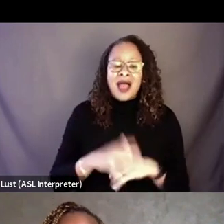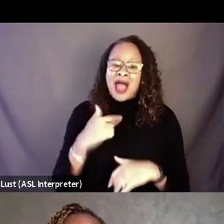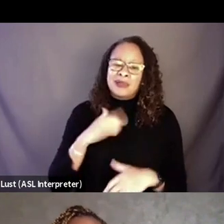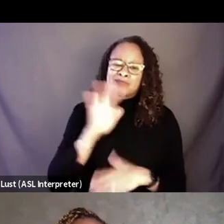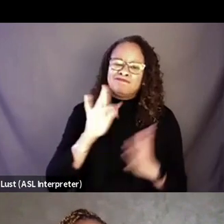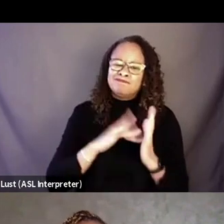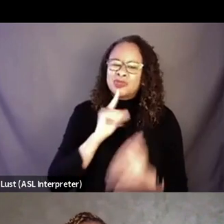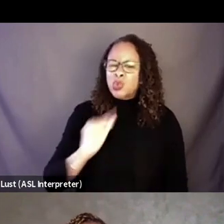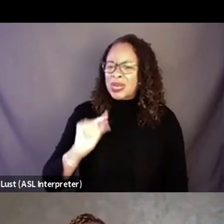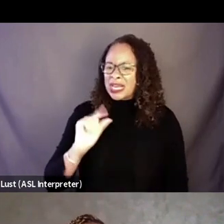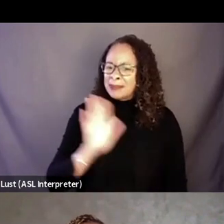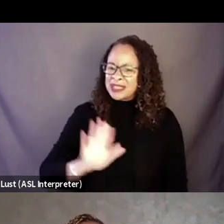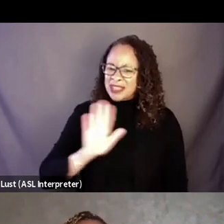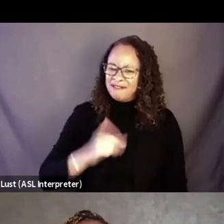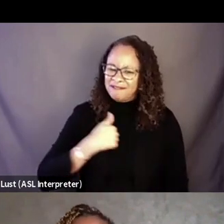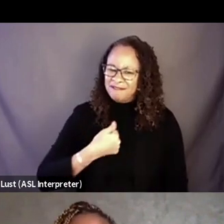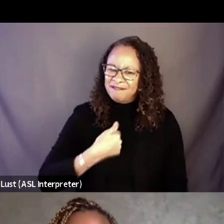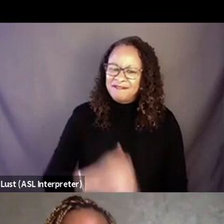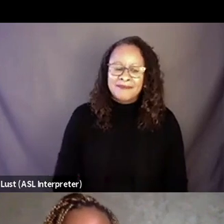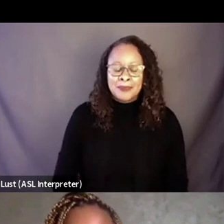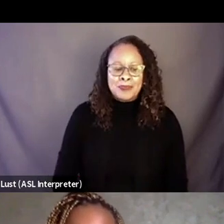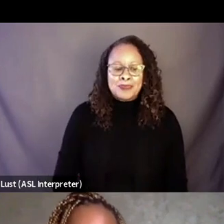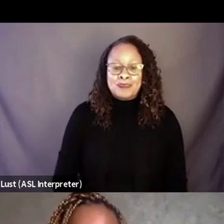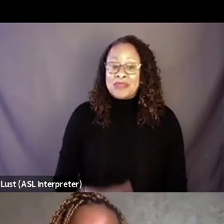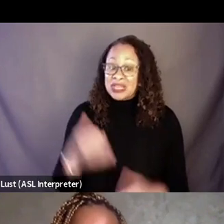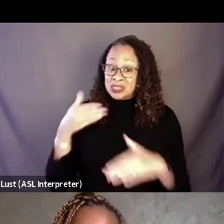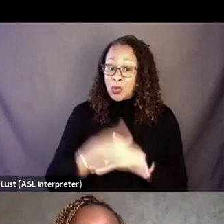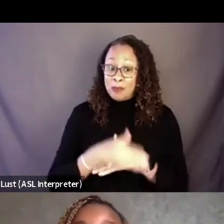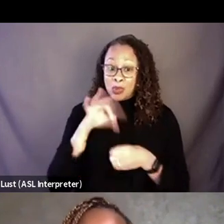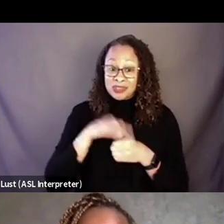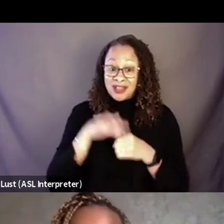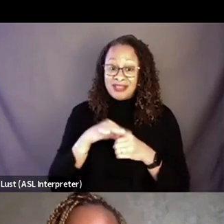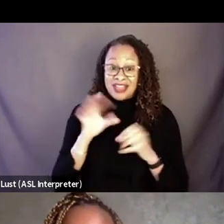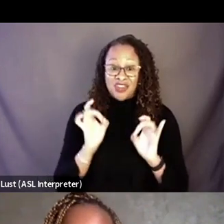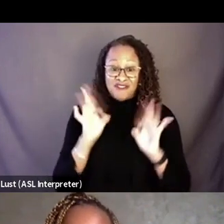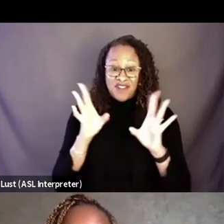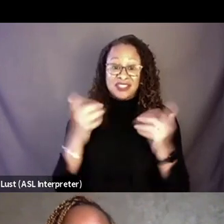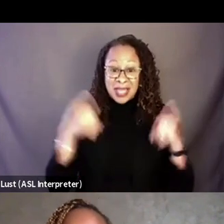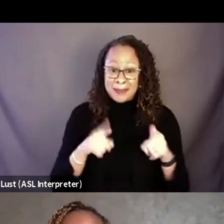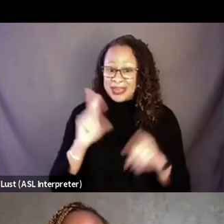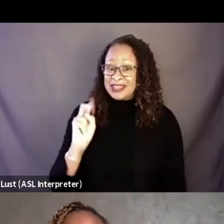and when the post election violence was happening in Kenya, I saw it on TV and it looked like something